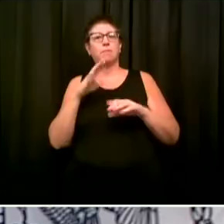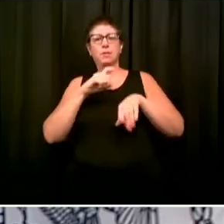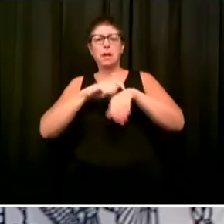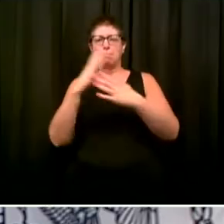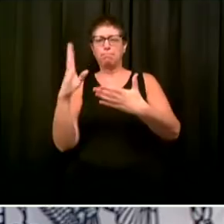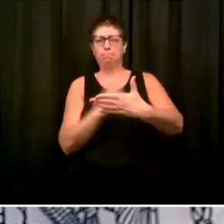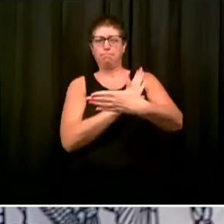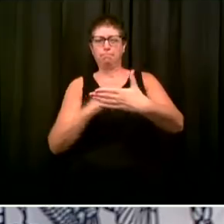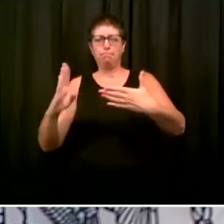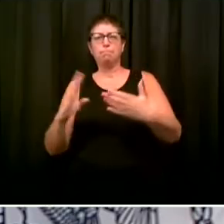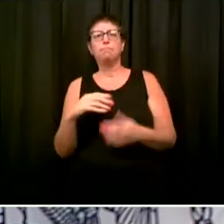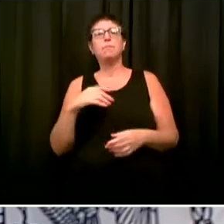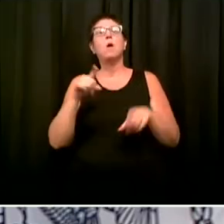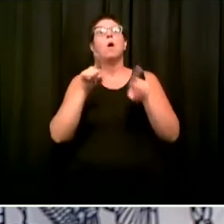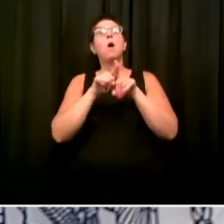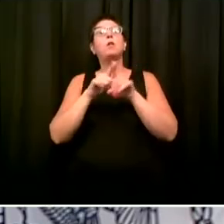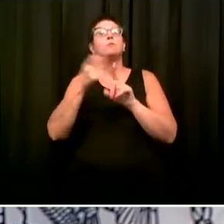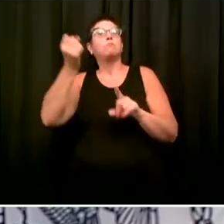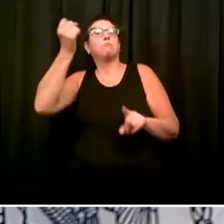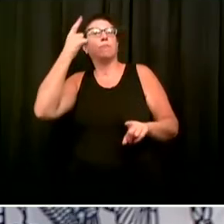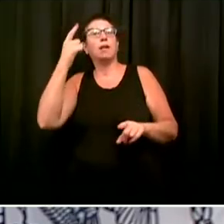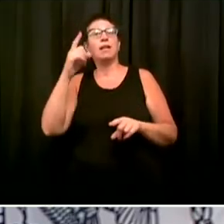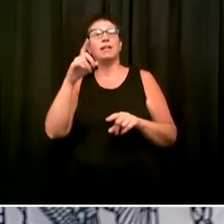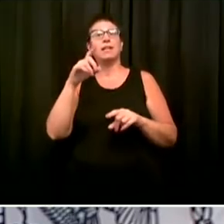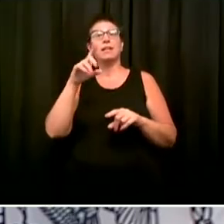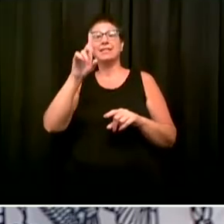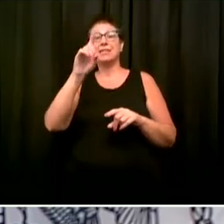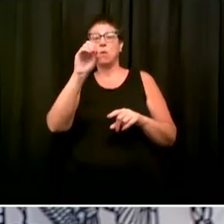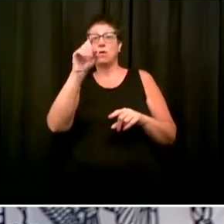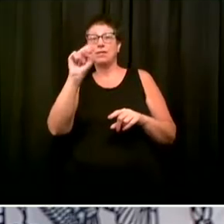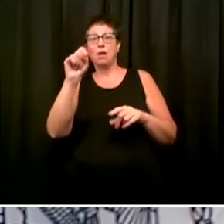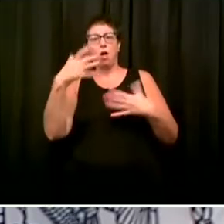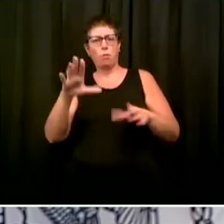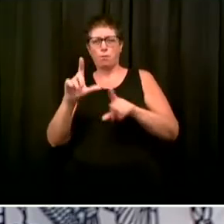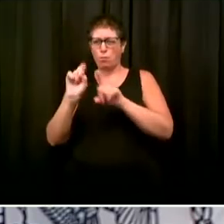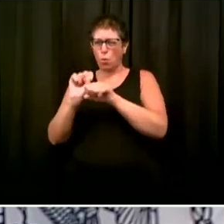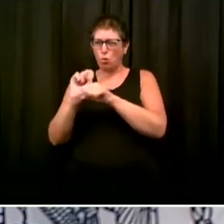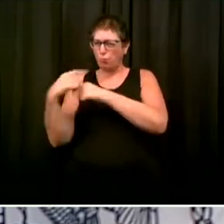SCHOOLS THAT HAVE BEEN WORKED ON OTHRUGHOUT THE SUMMER. SO THESE TEAMS ARE LOOKING AT THE WORK AY BEEN